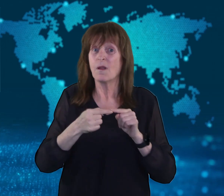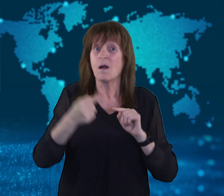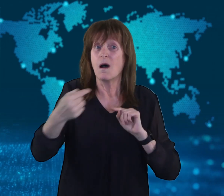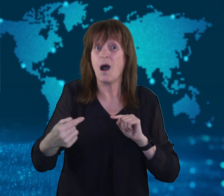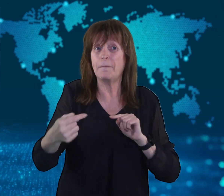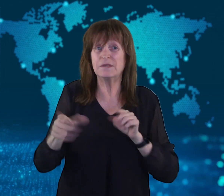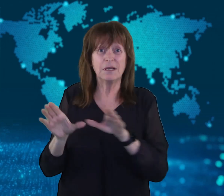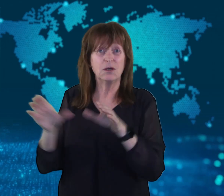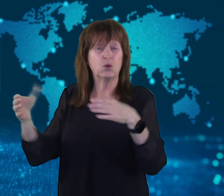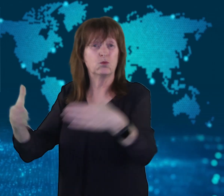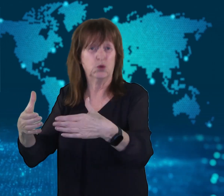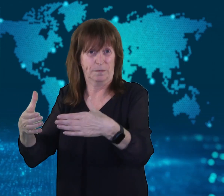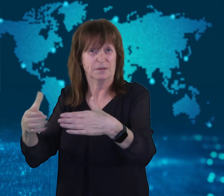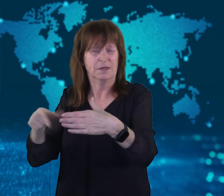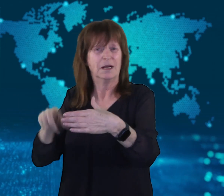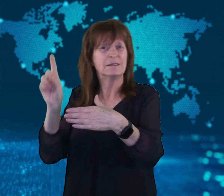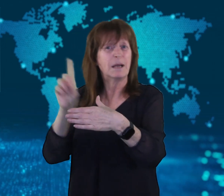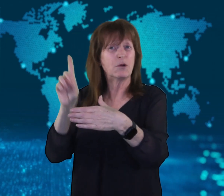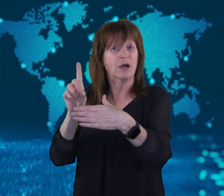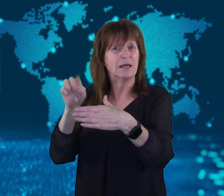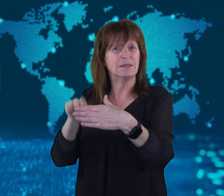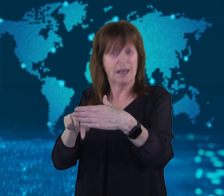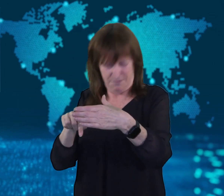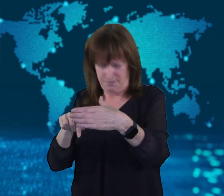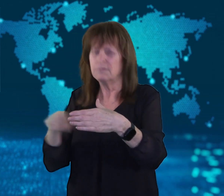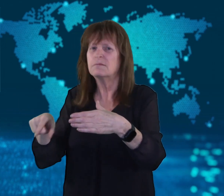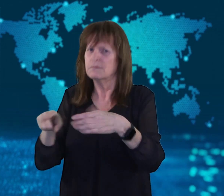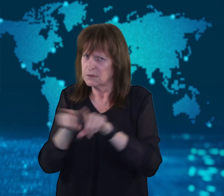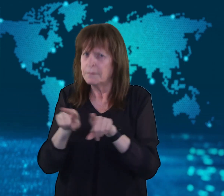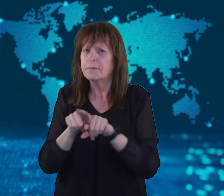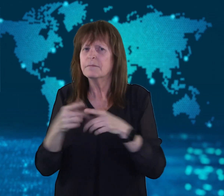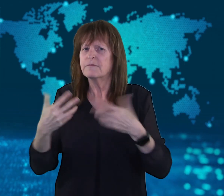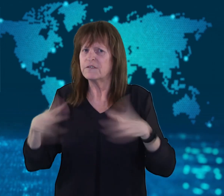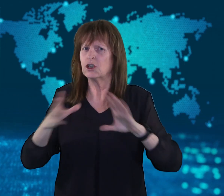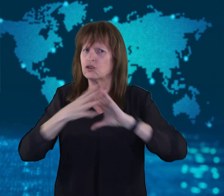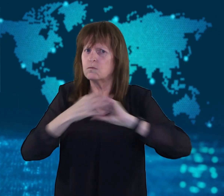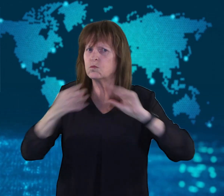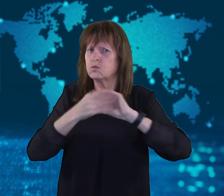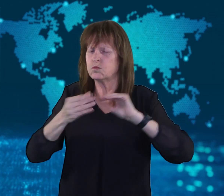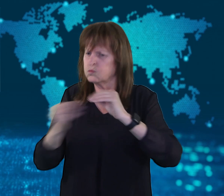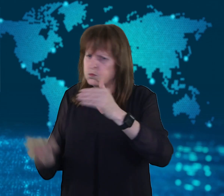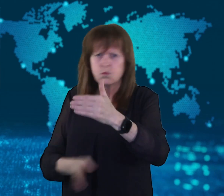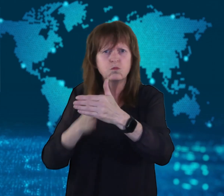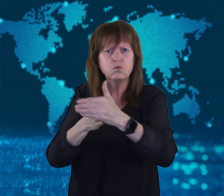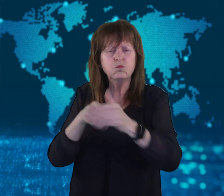since the money does not come from Japan, but from South Korea.